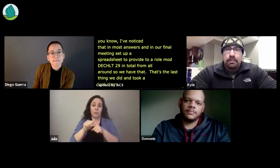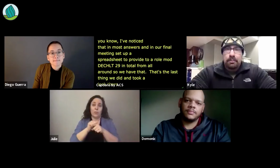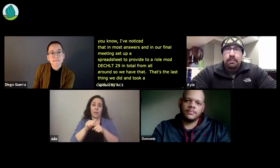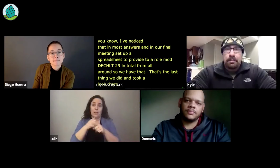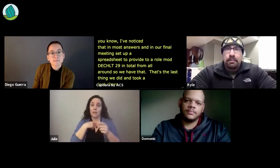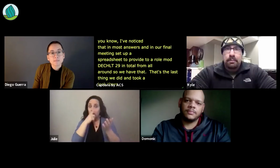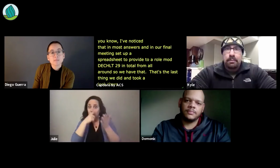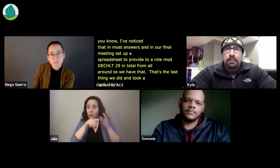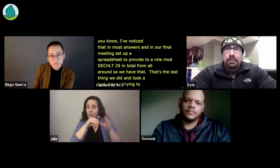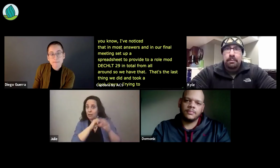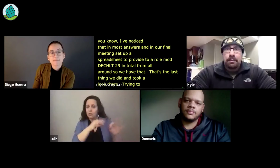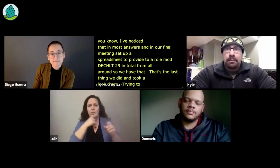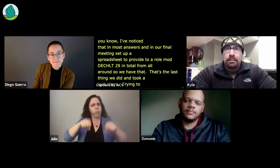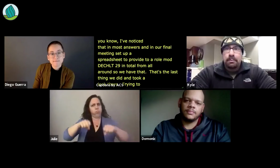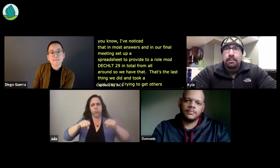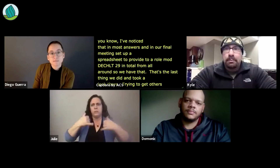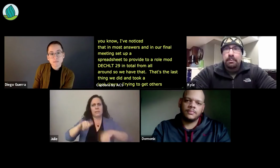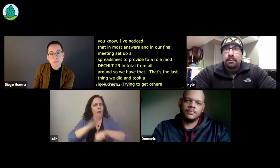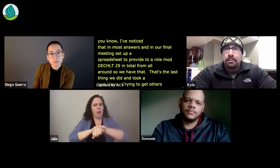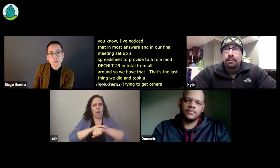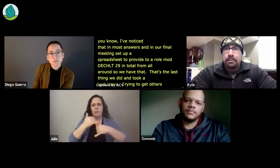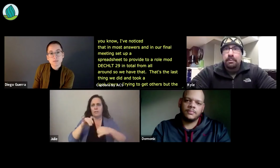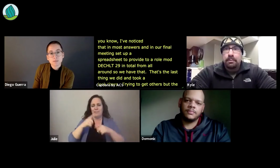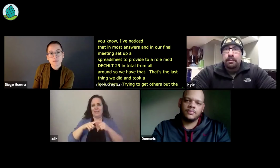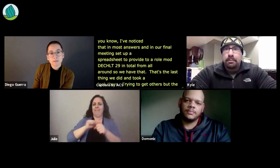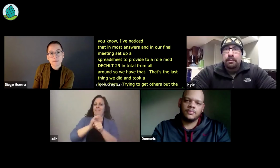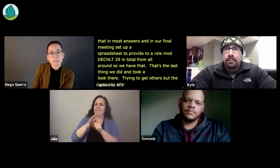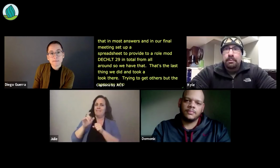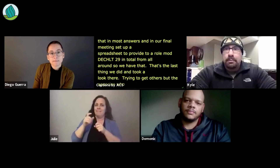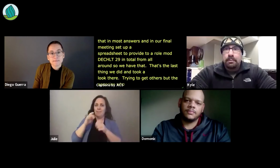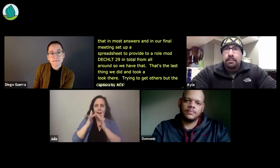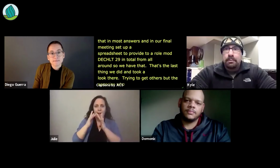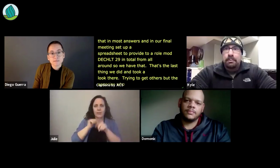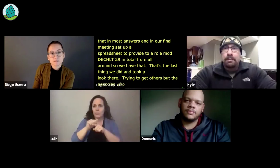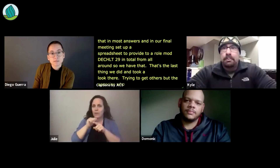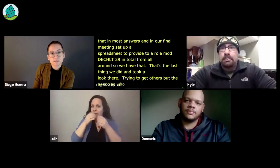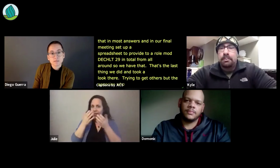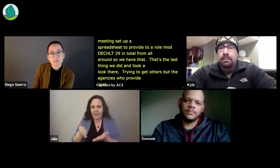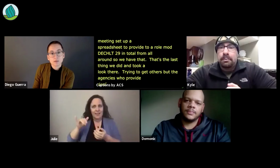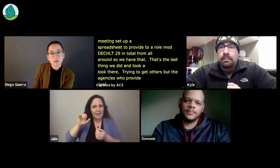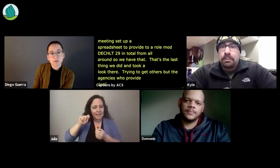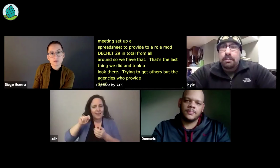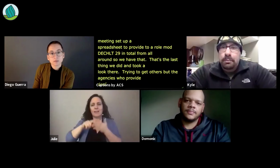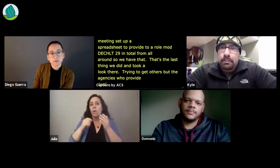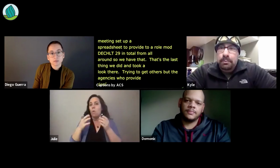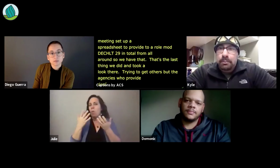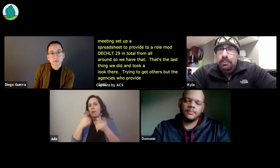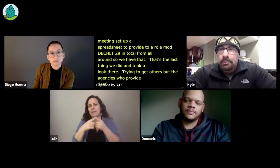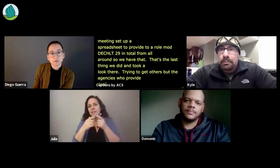and they say, oh, yes, we're still on board. But darn it that COVID really got in our way, and so we'll send another--